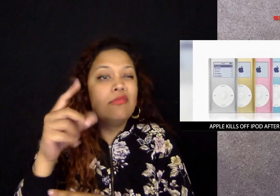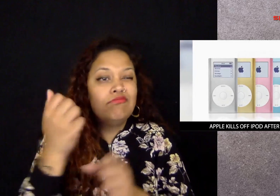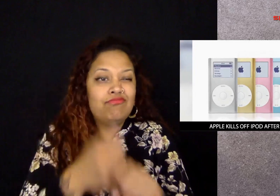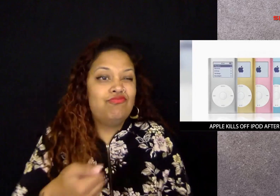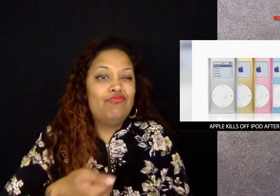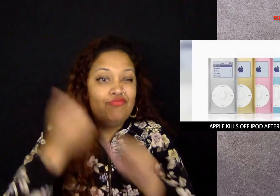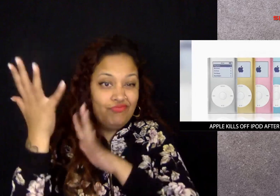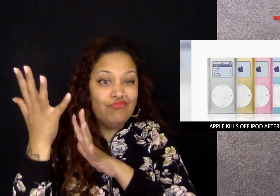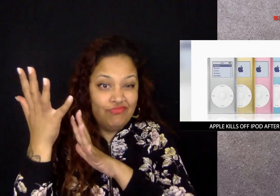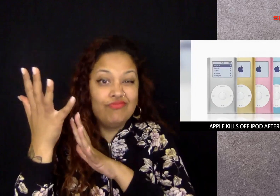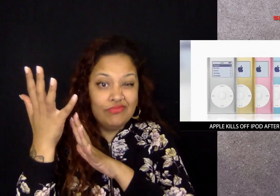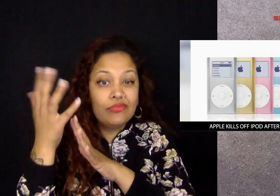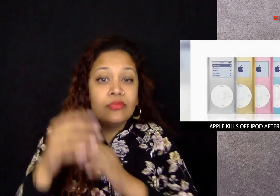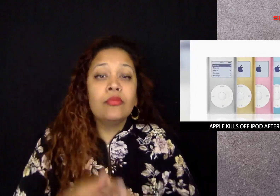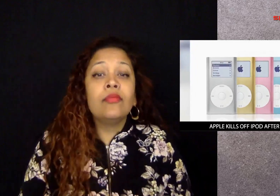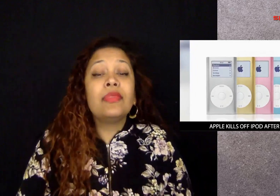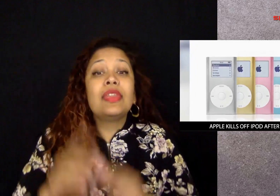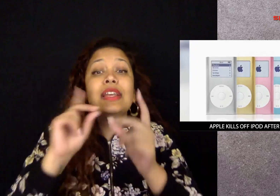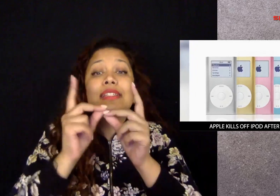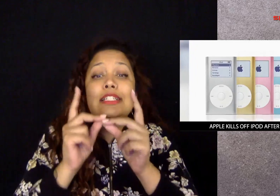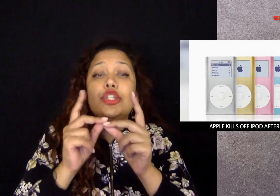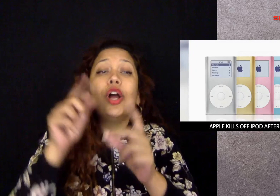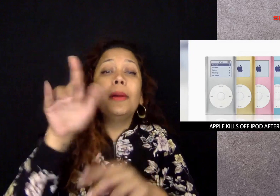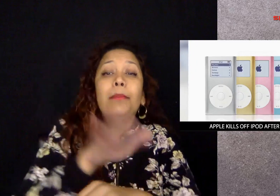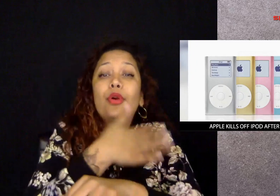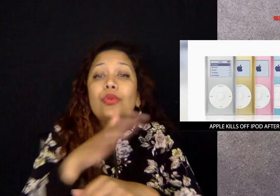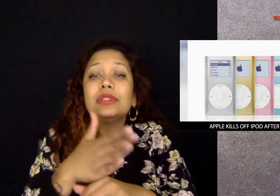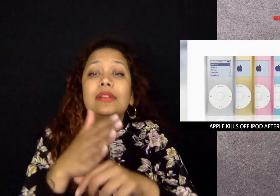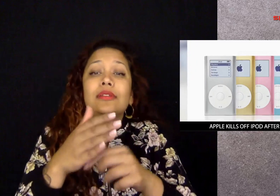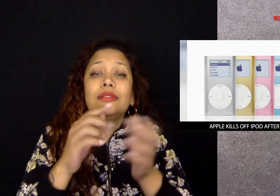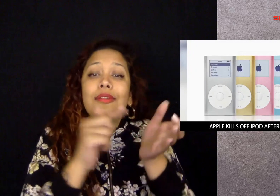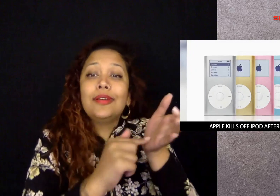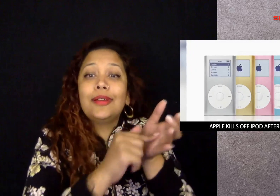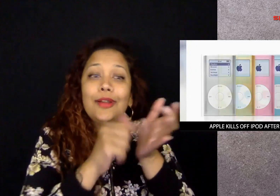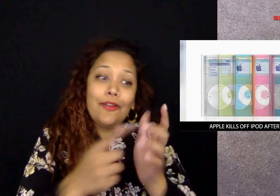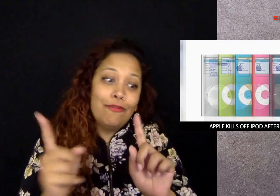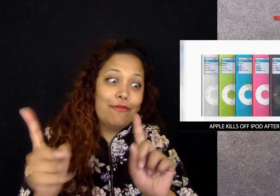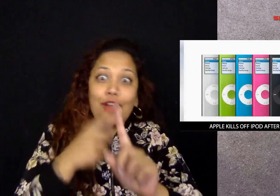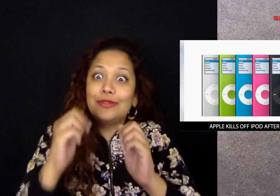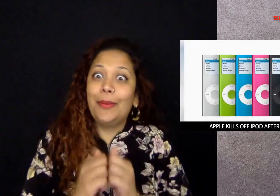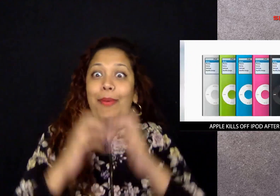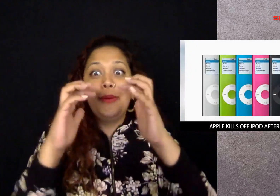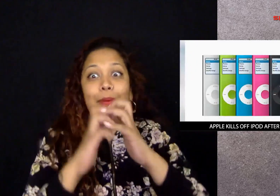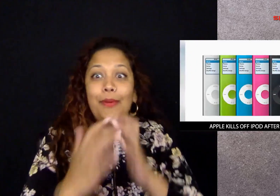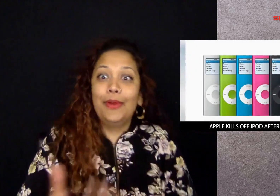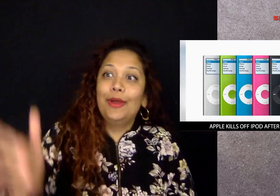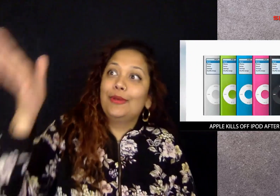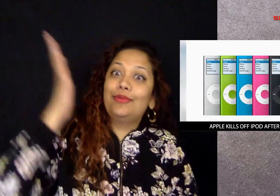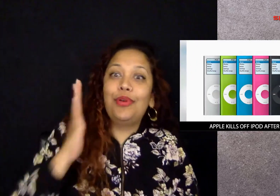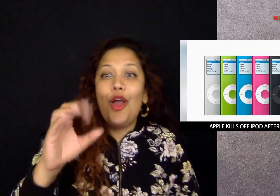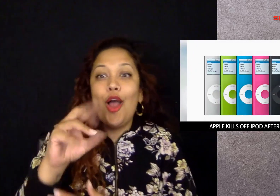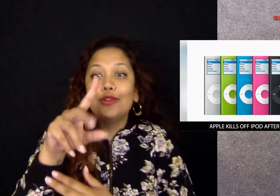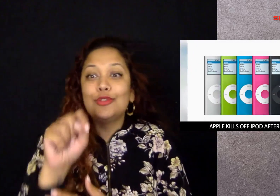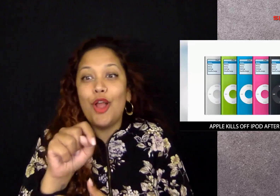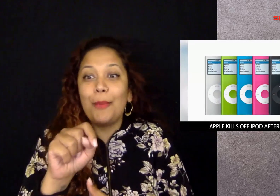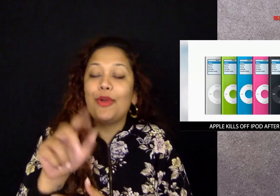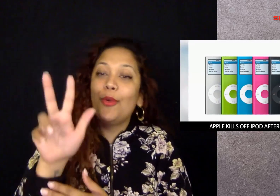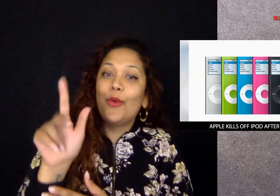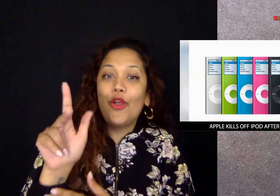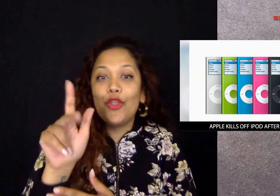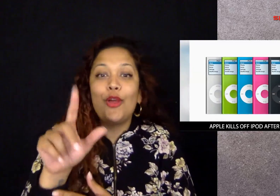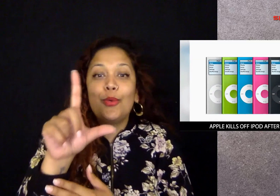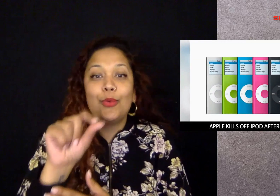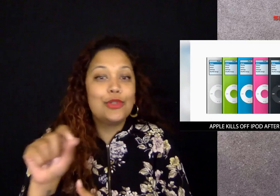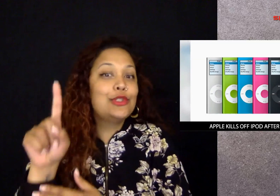Apple announced it is discontinuing the iPod the digital music player was first introduced